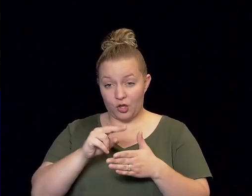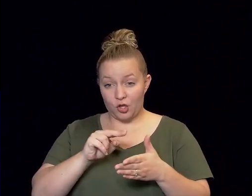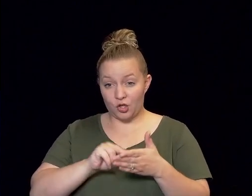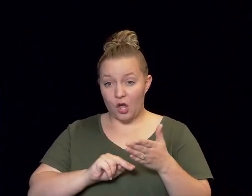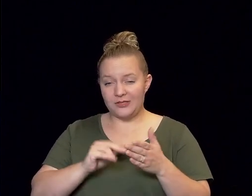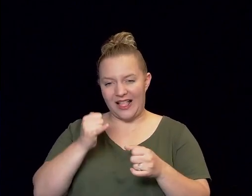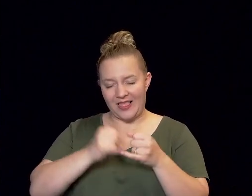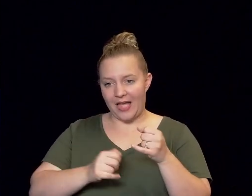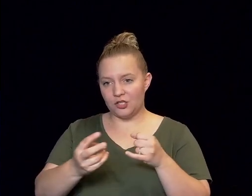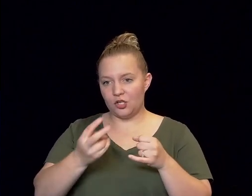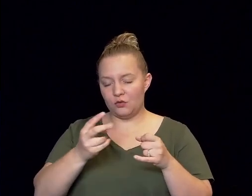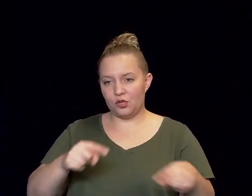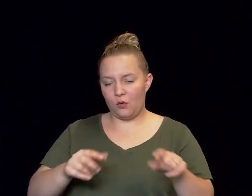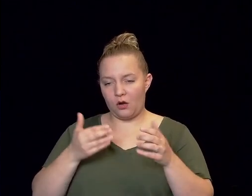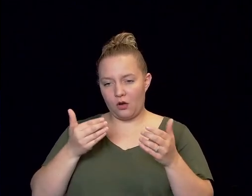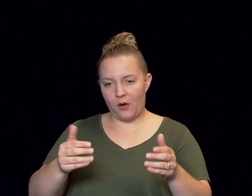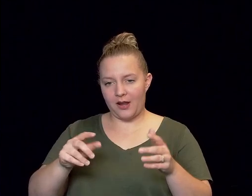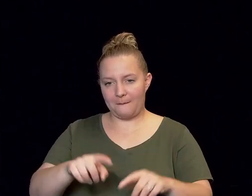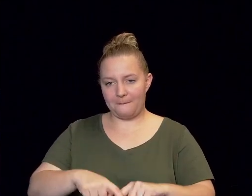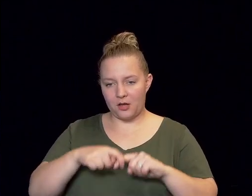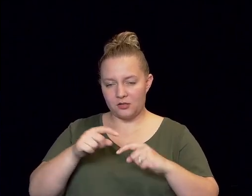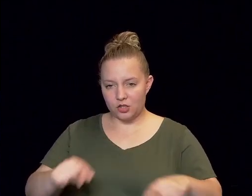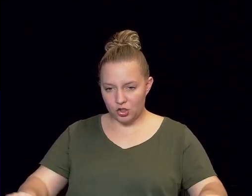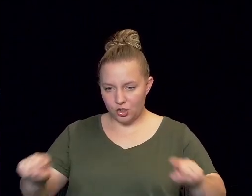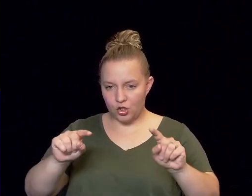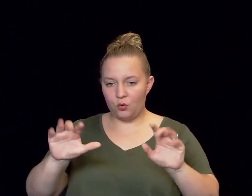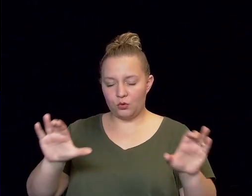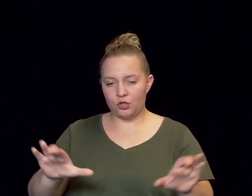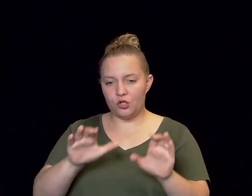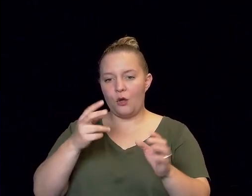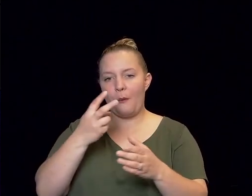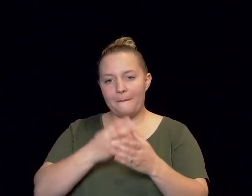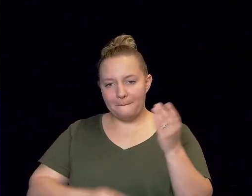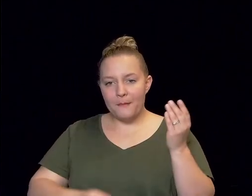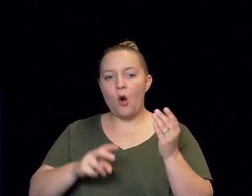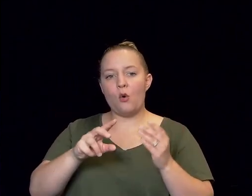I want you to go ahead and pause and I want you to work both the distributive property and order